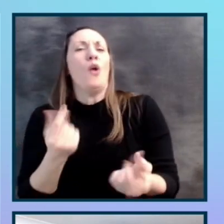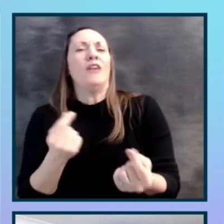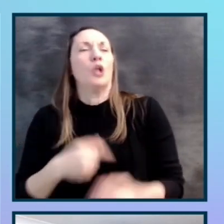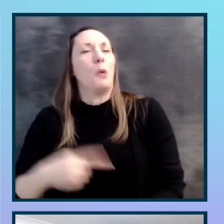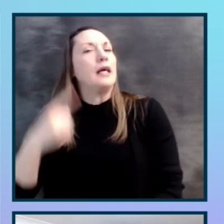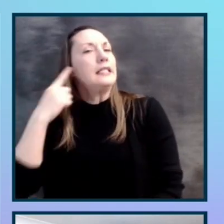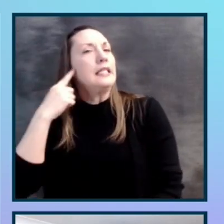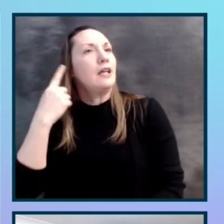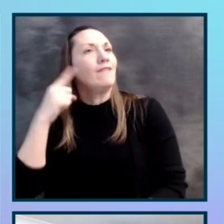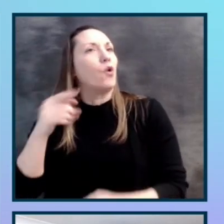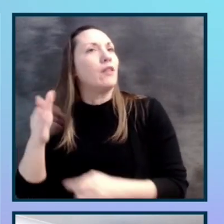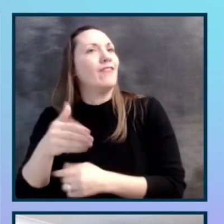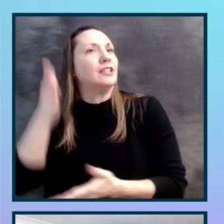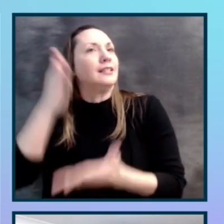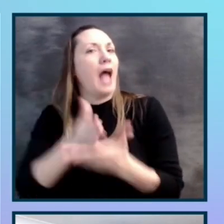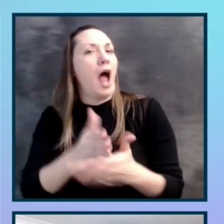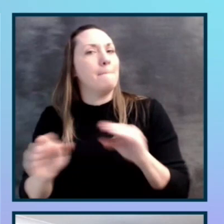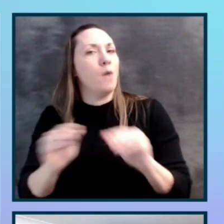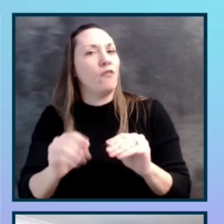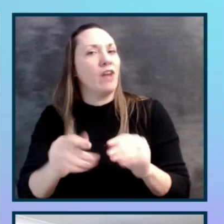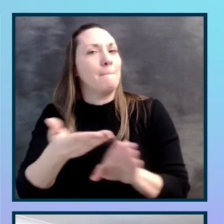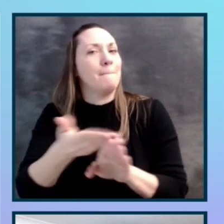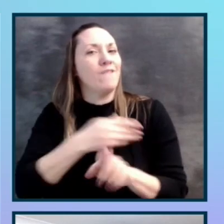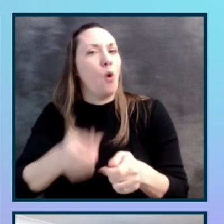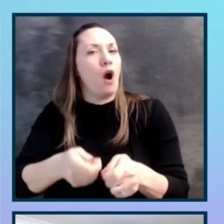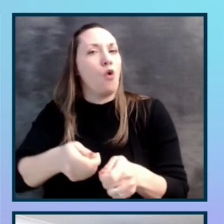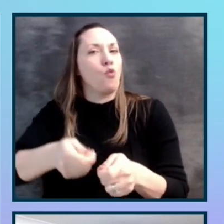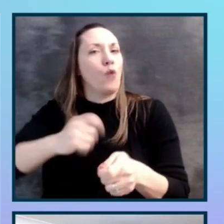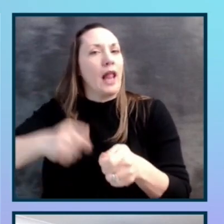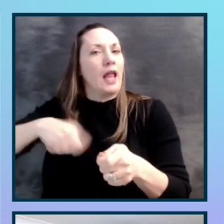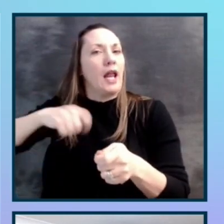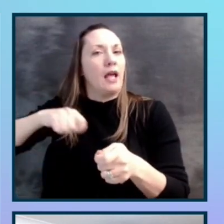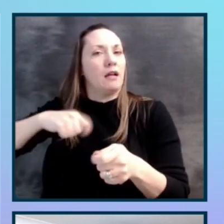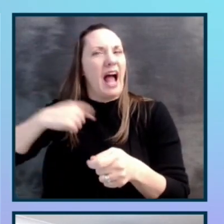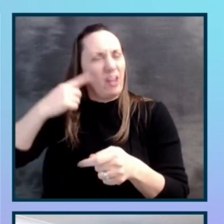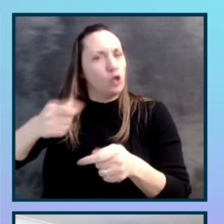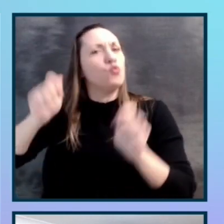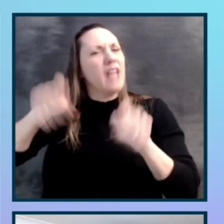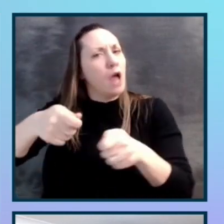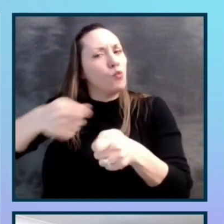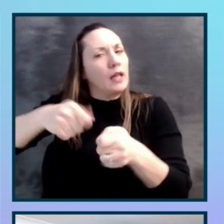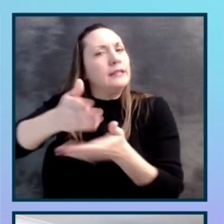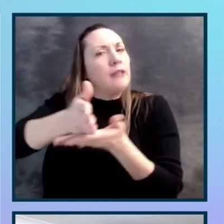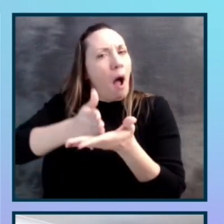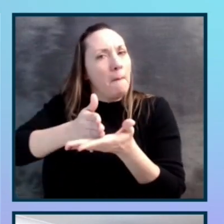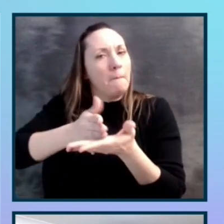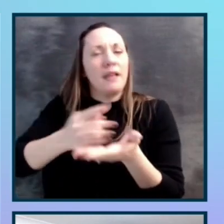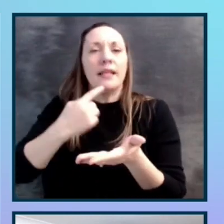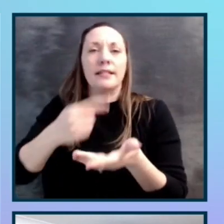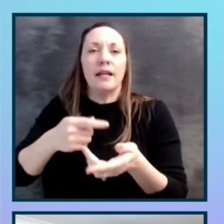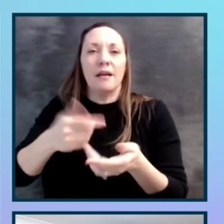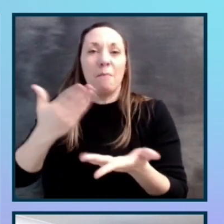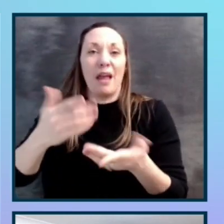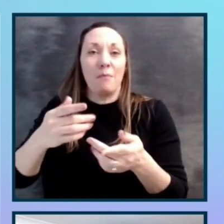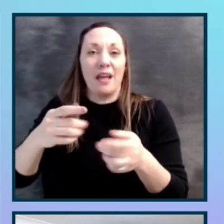before I could reel it in 'cause if you can... I think reel it into an extent if you reel it into much it will just snap the line and escape,